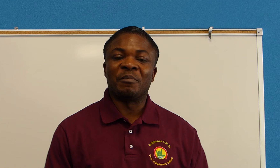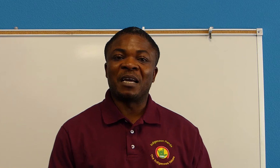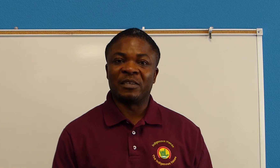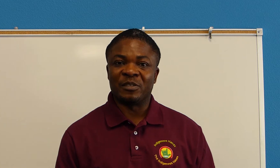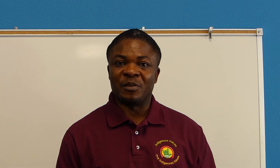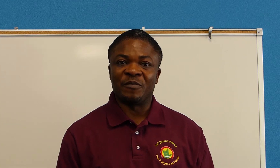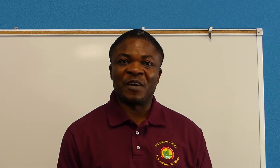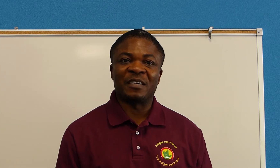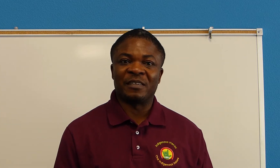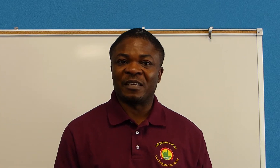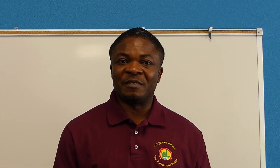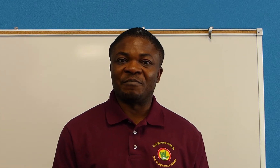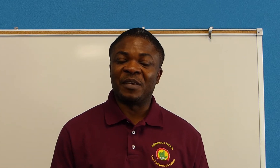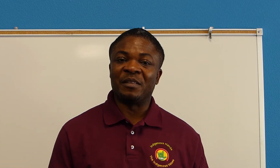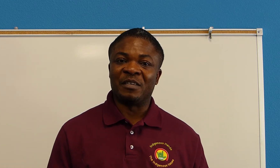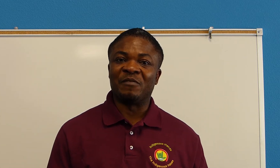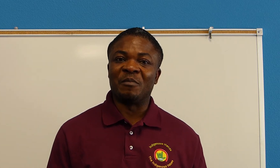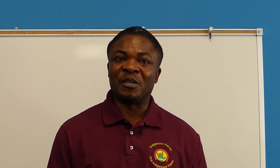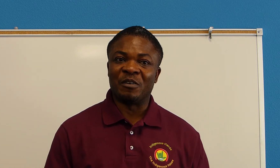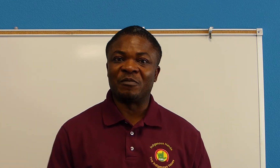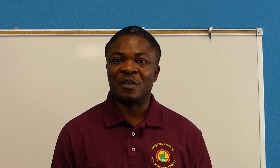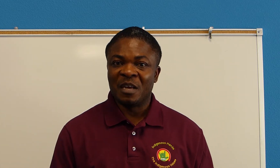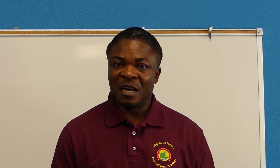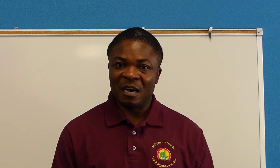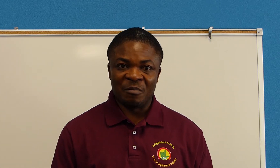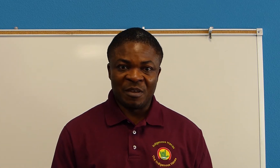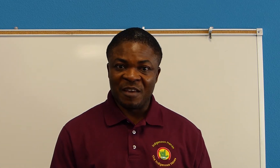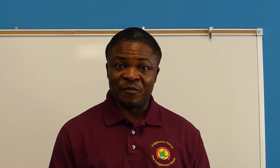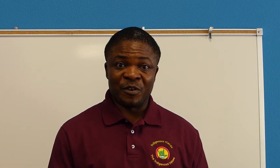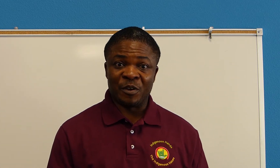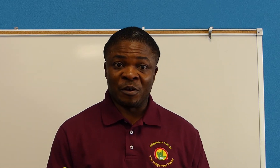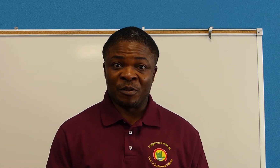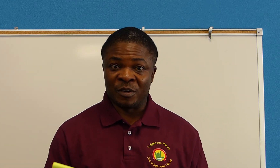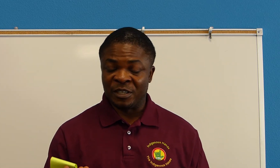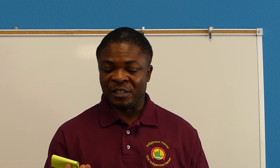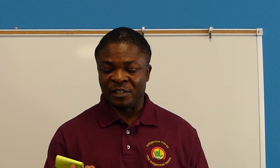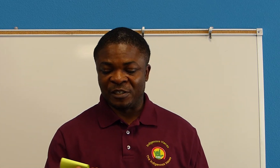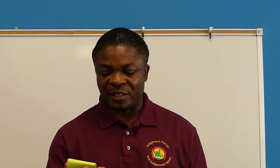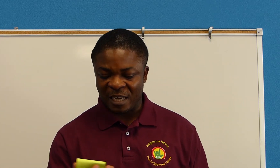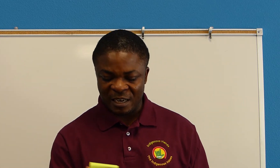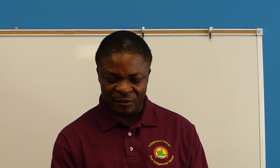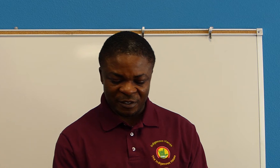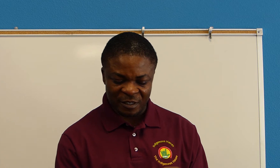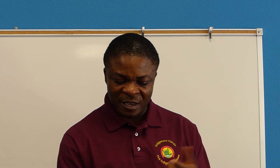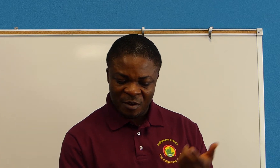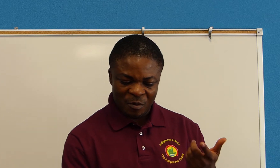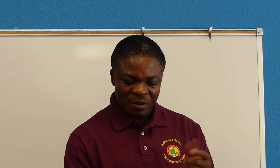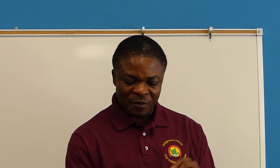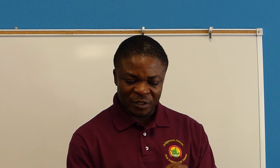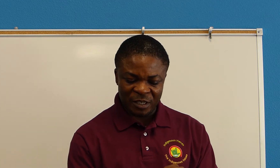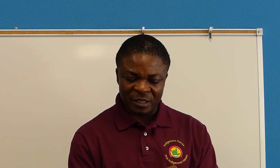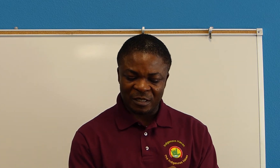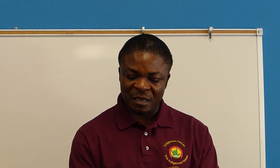plus/minus the factors that impede the development of every other indigenous signed language one of which is